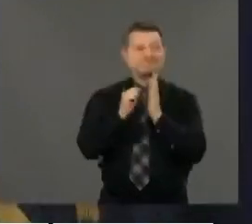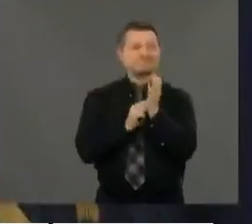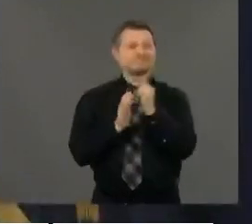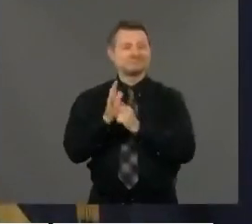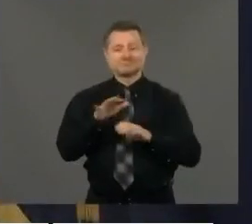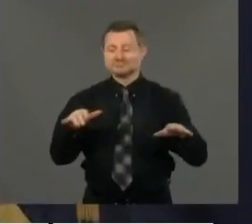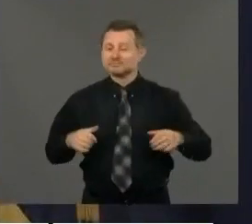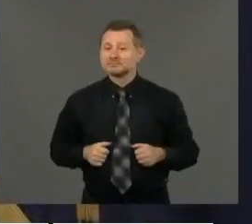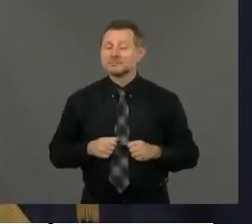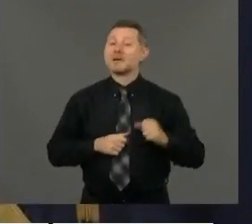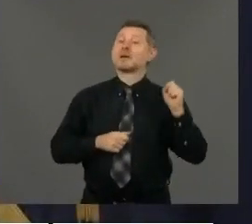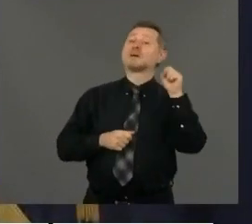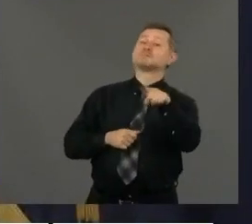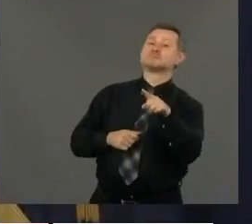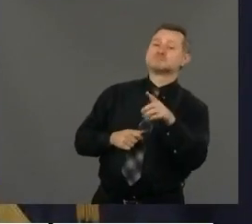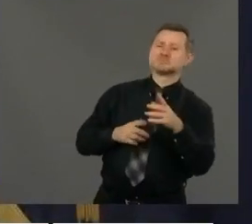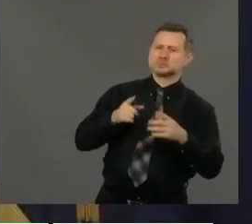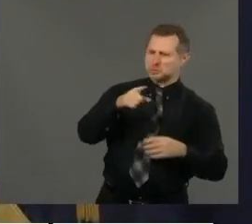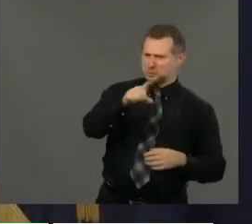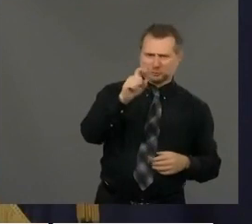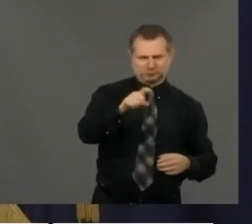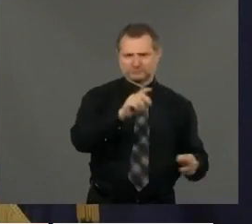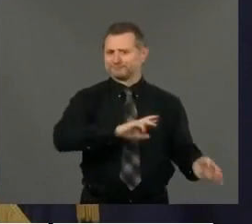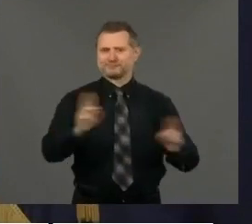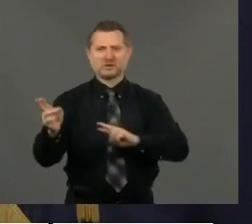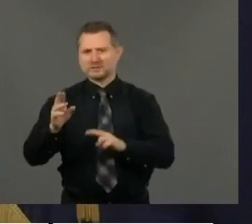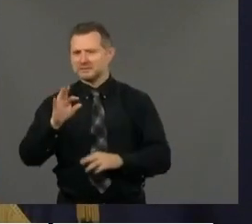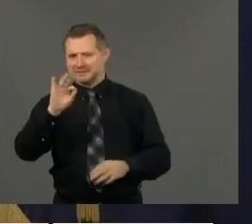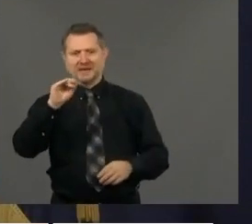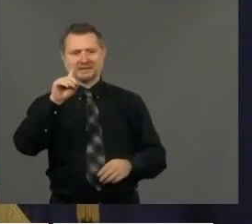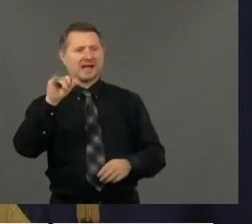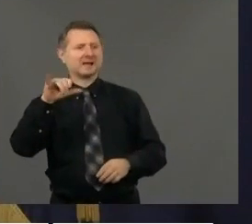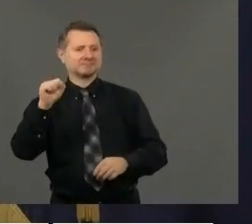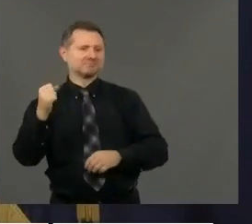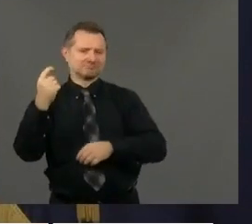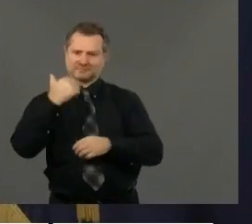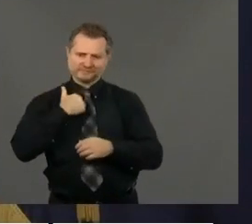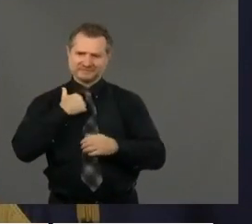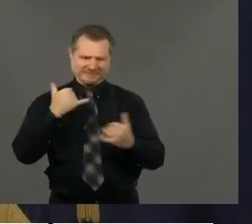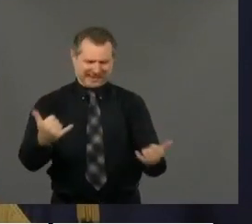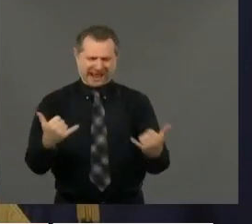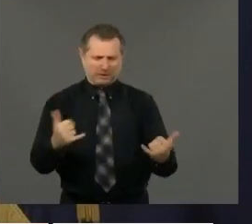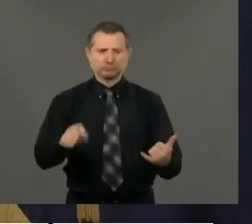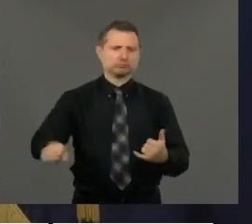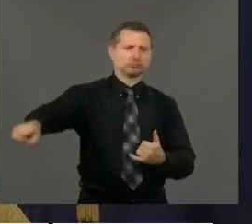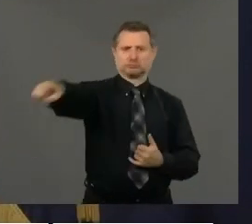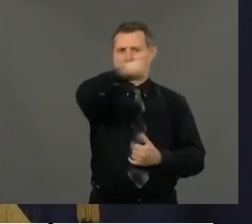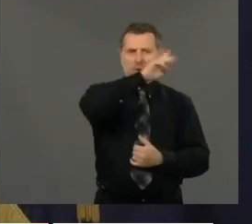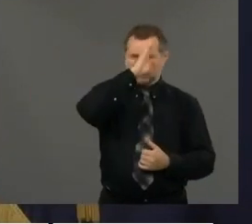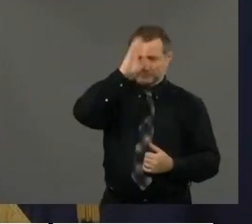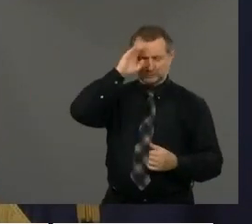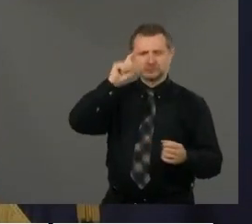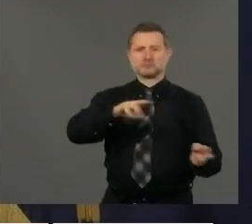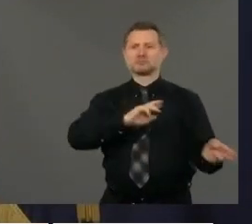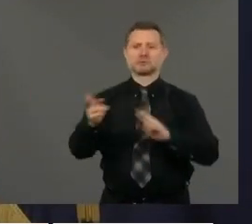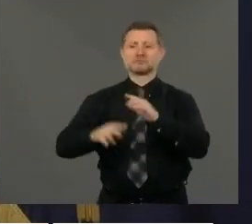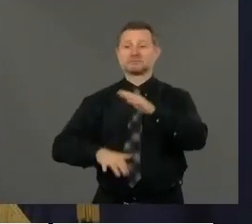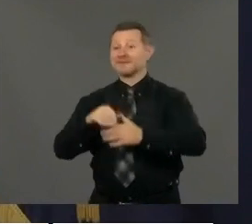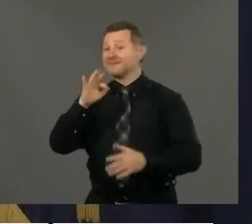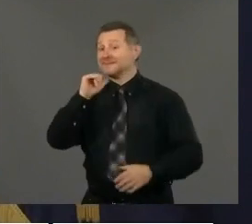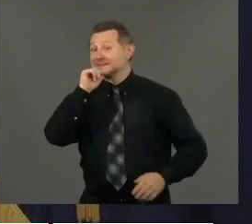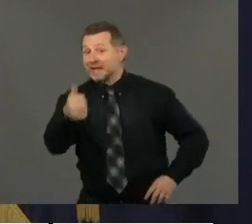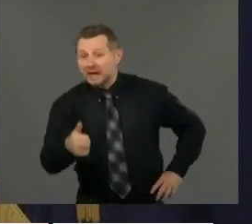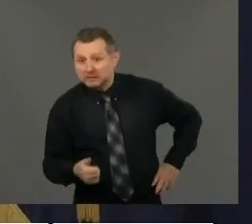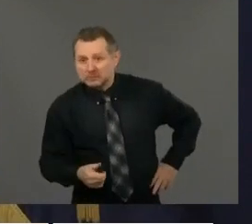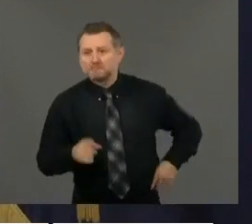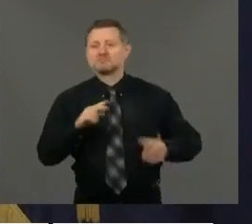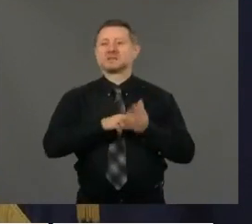ANY IDEA THE AVERAGE DAYS